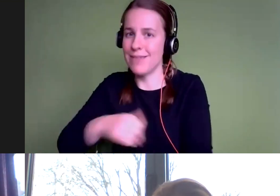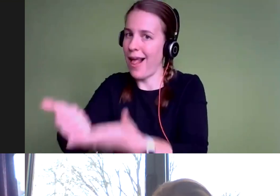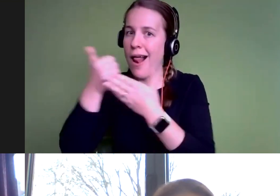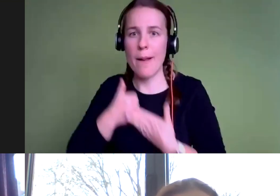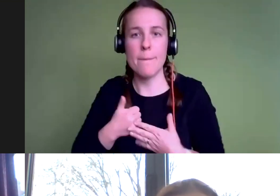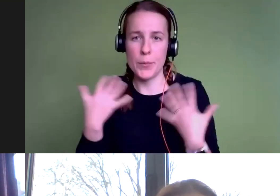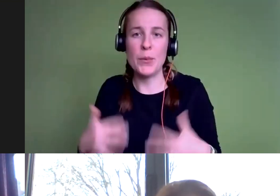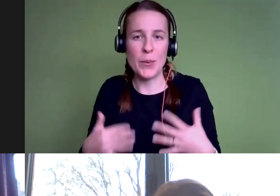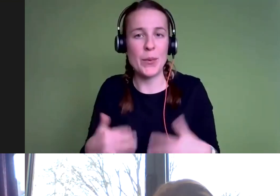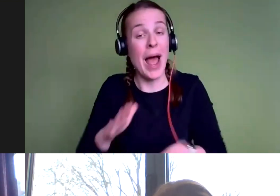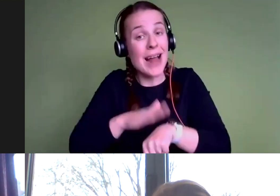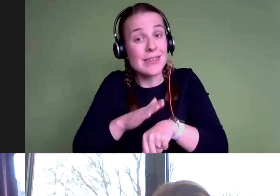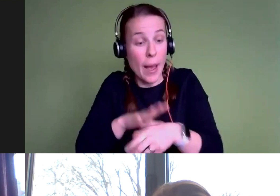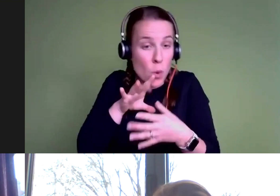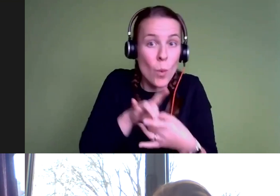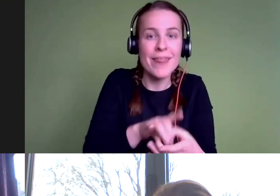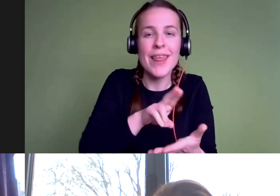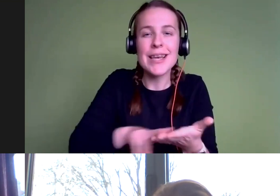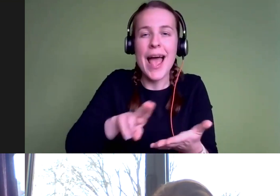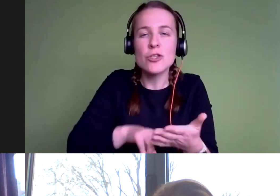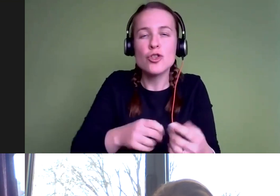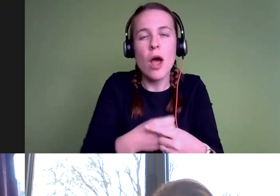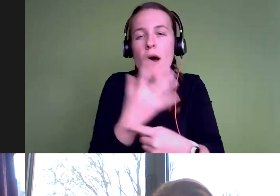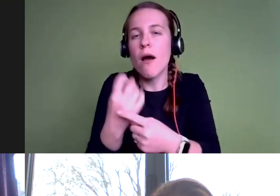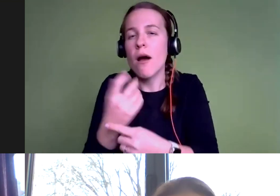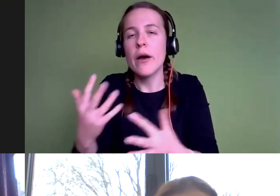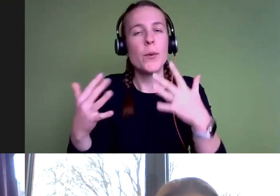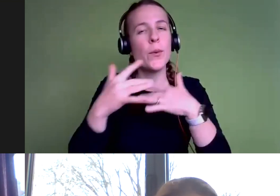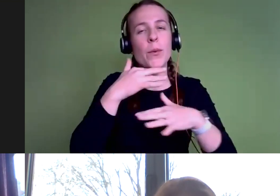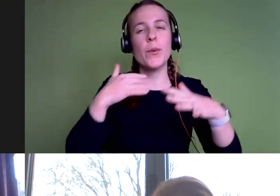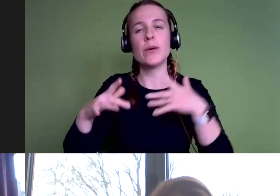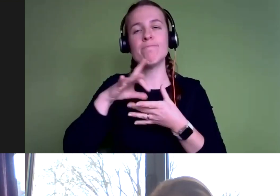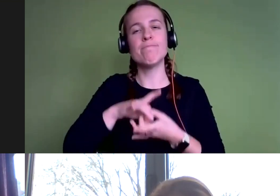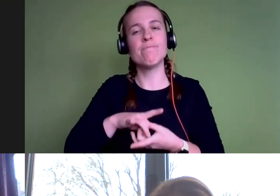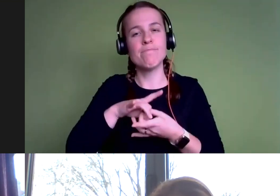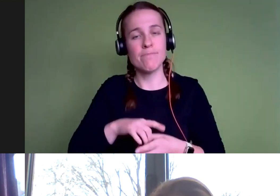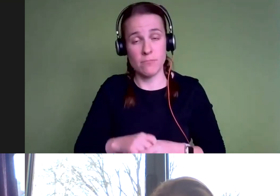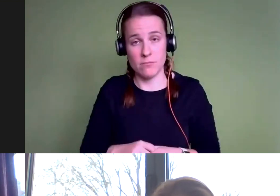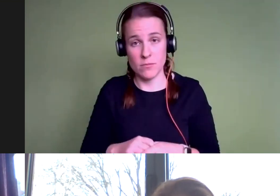Thrive are dedicated and passionate about the health benefits of gardening, horticulture and spending time in nature.